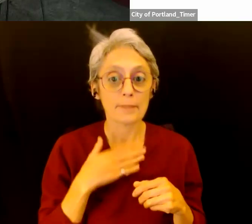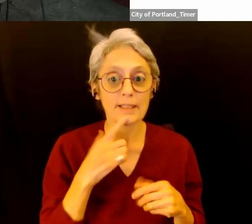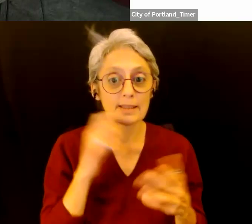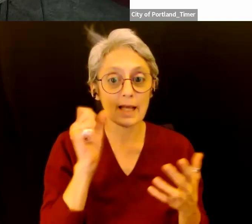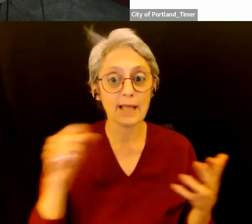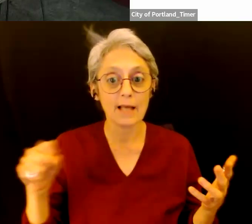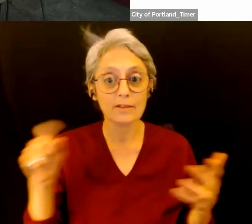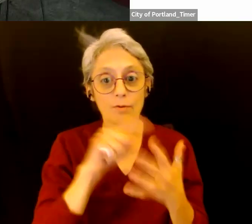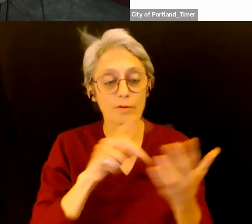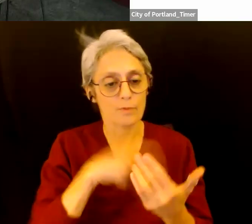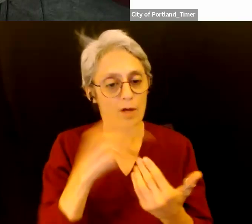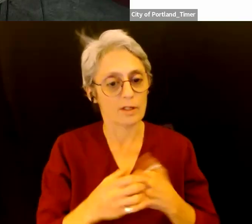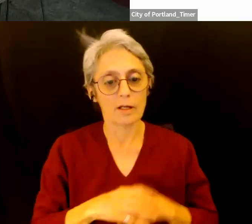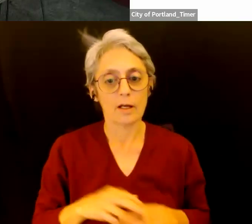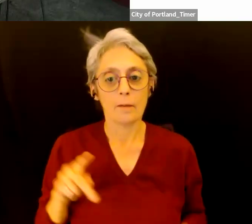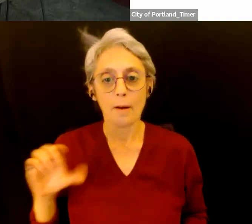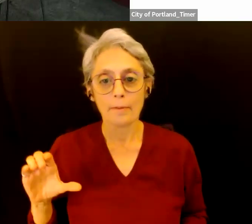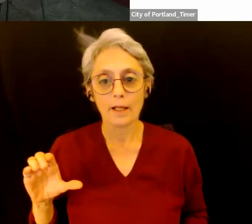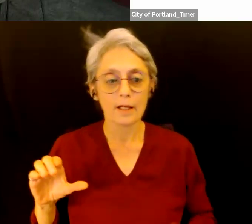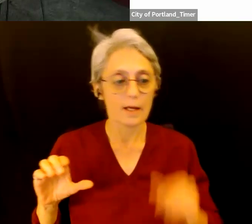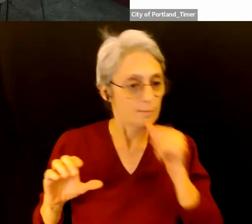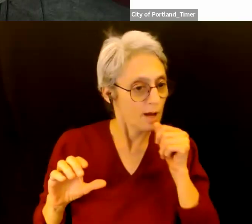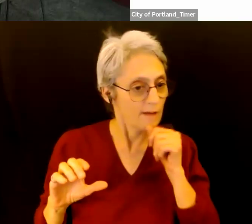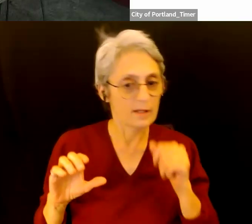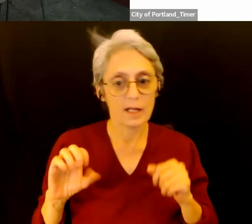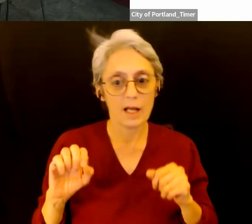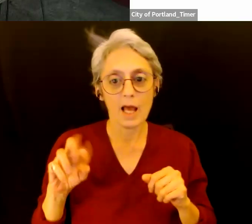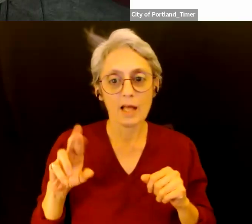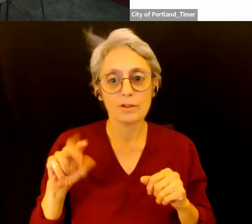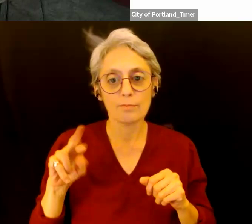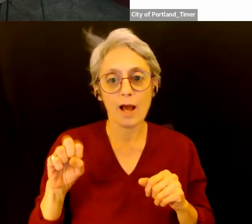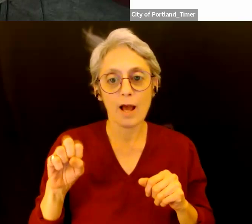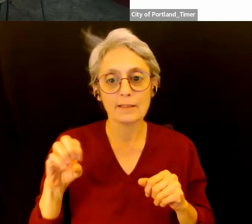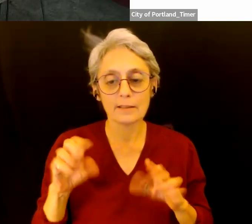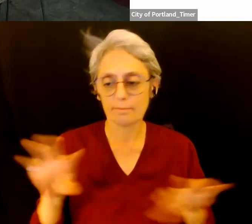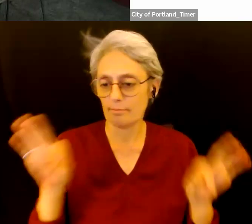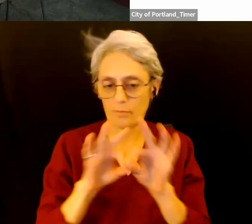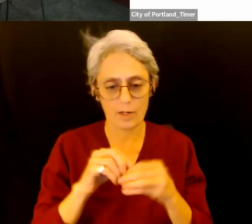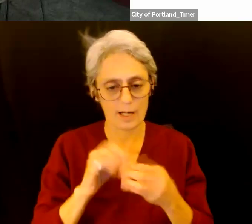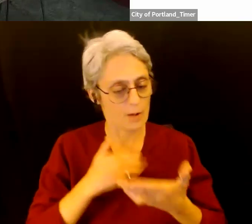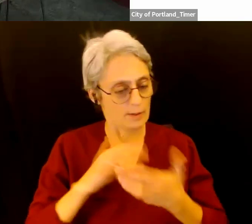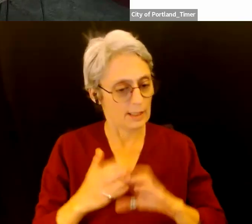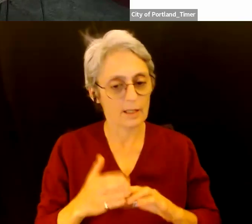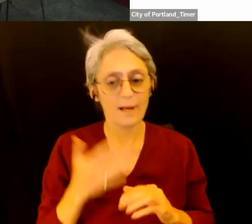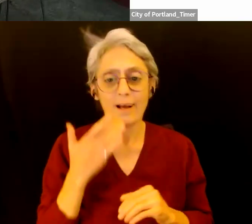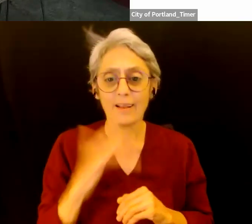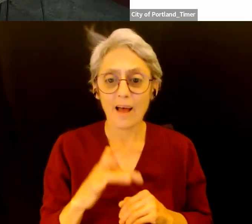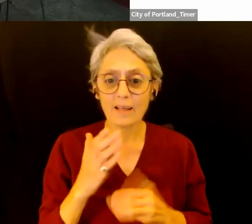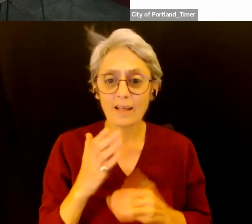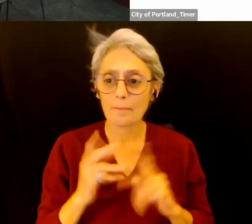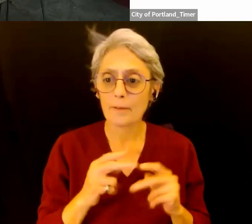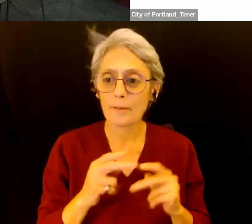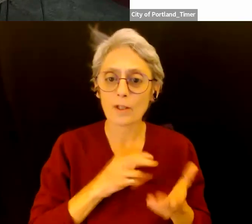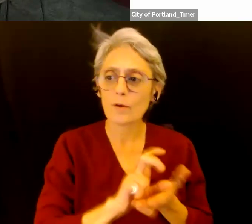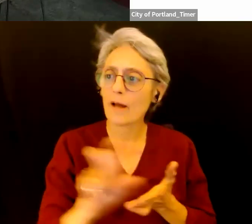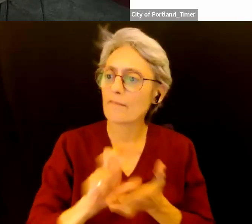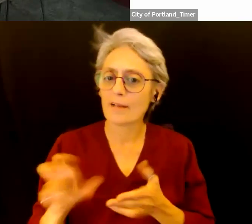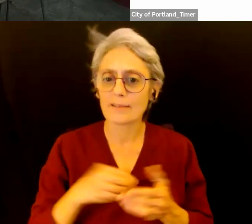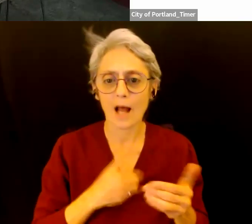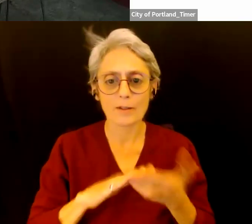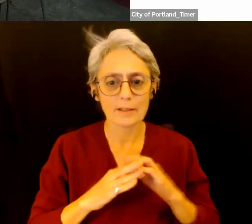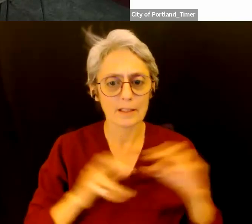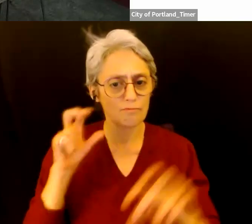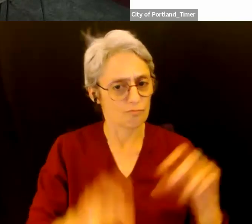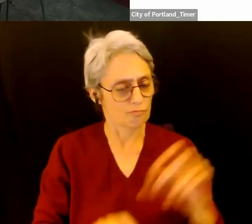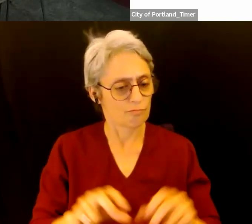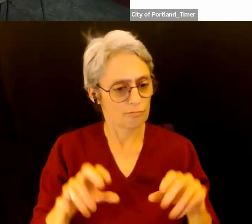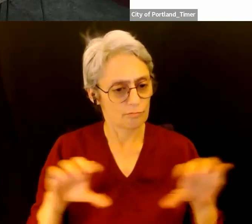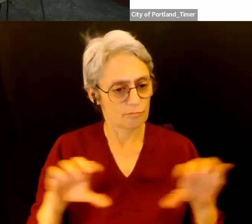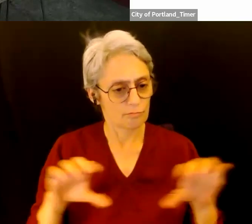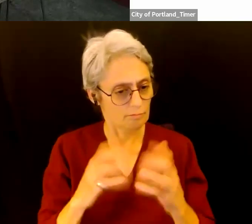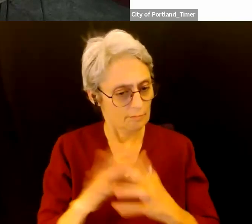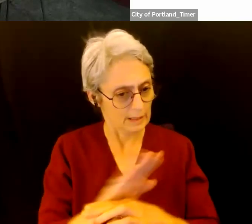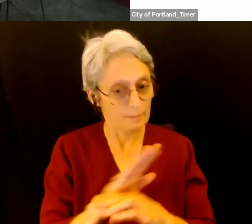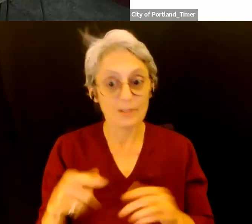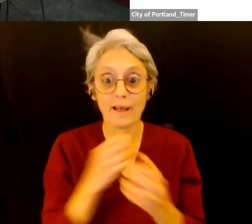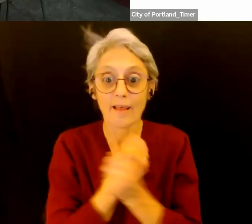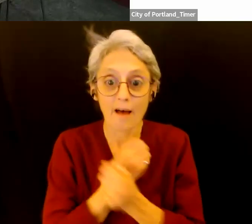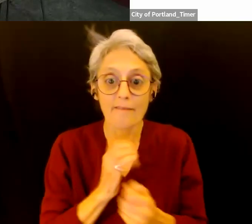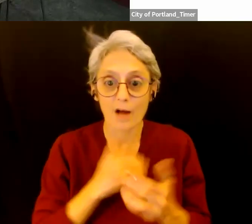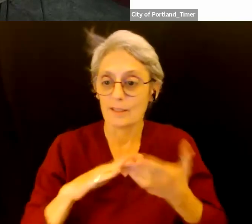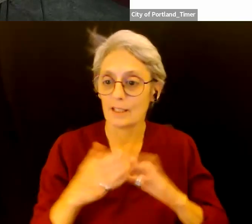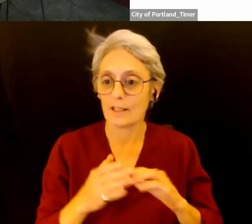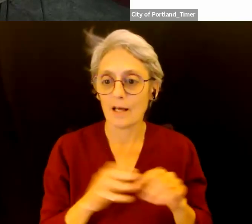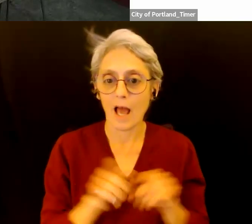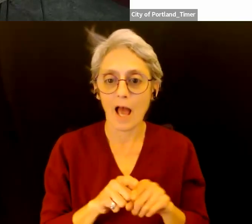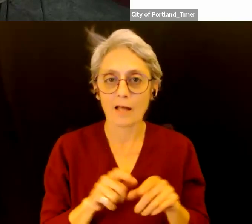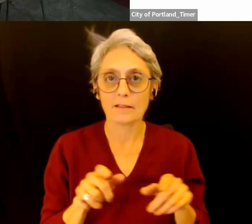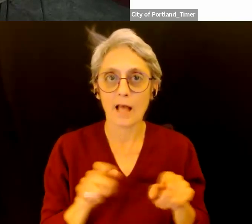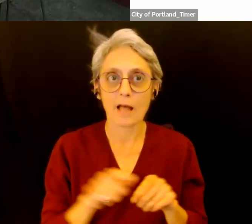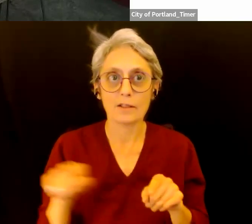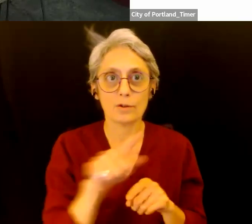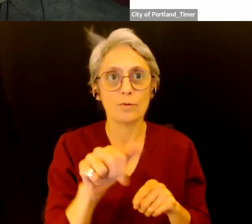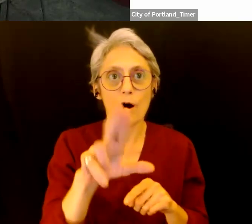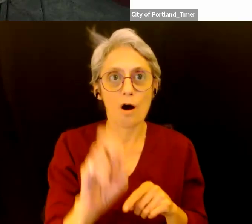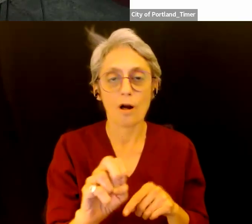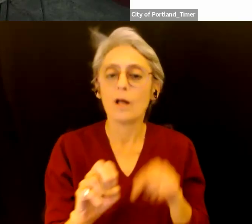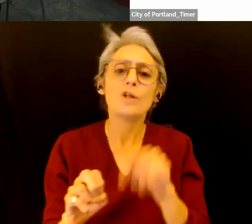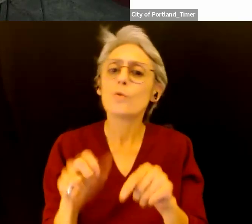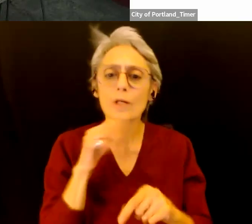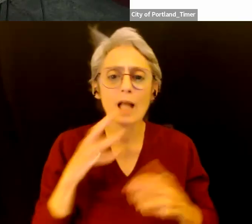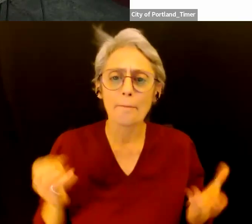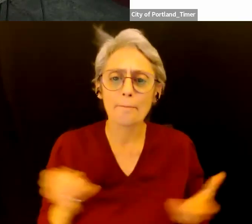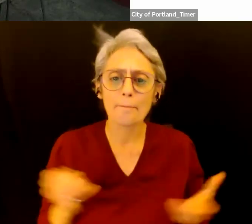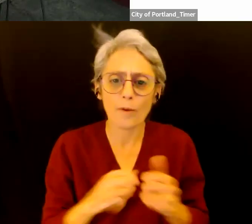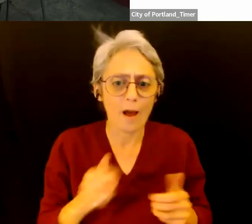Public-private. Enterprises are very important in our city and we're really lucky that we have people who are willing to invest in our city because they love our city, as you are. You wouldn't be here if you didn't love Portland.